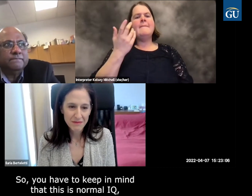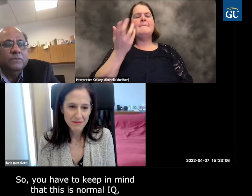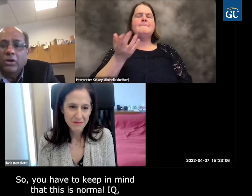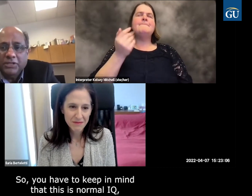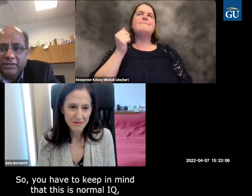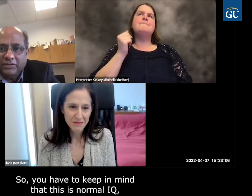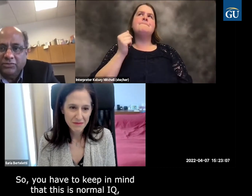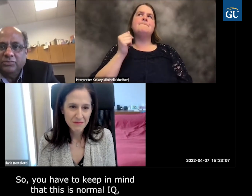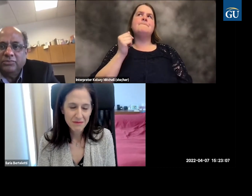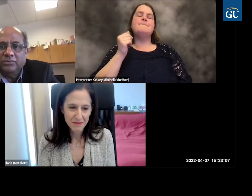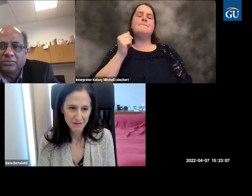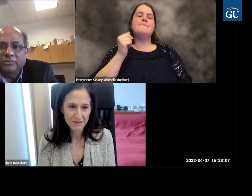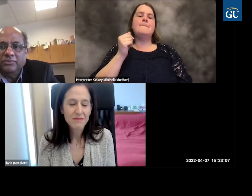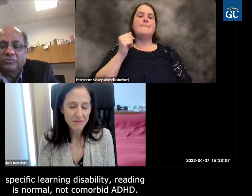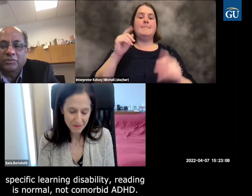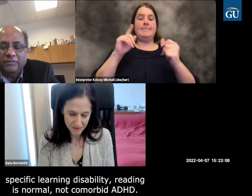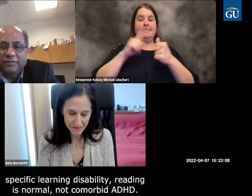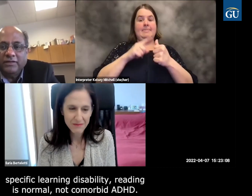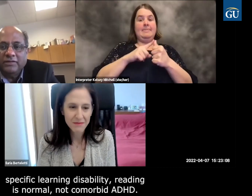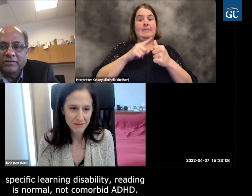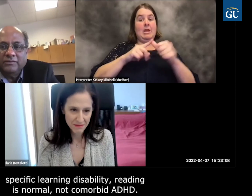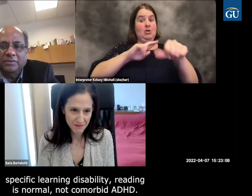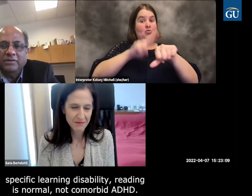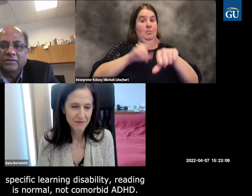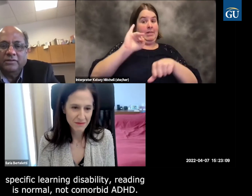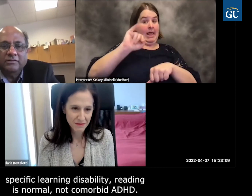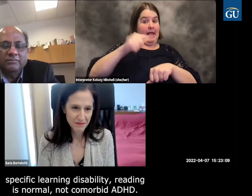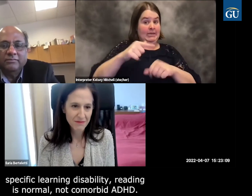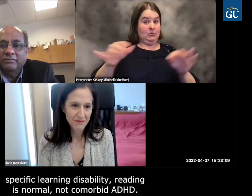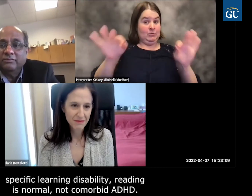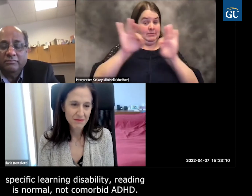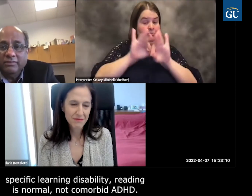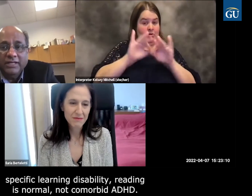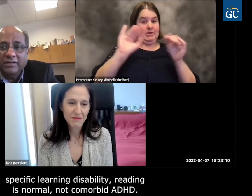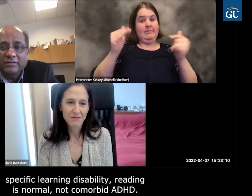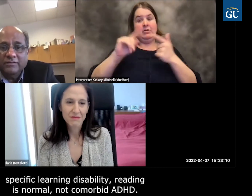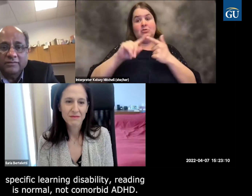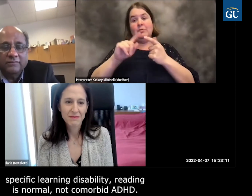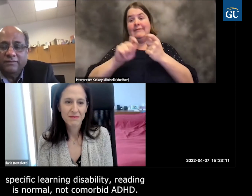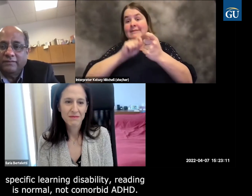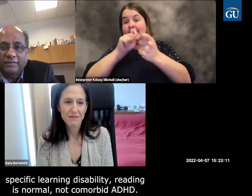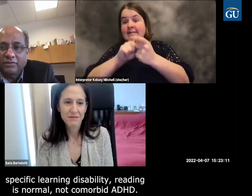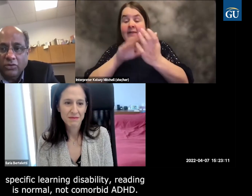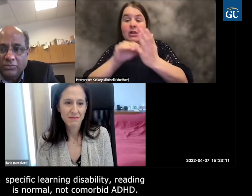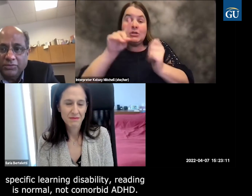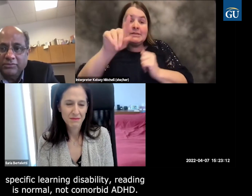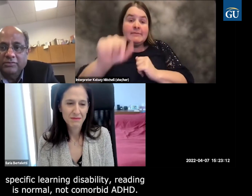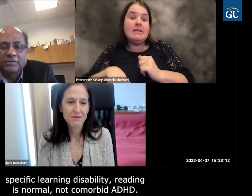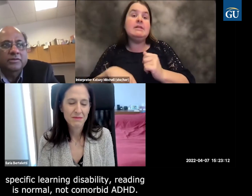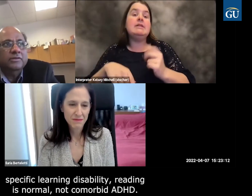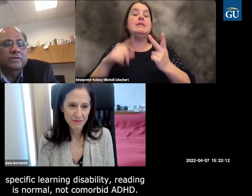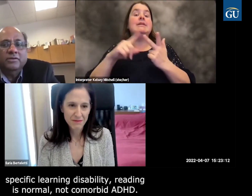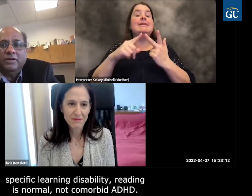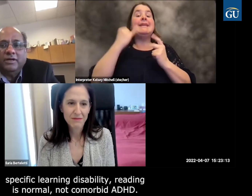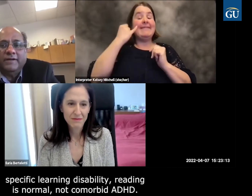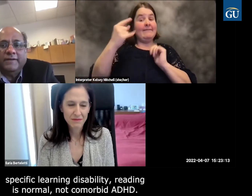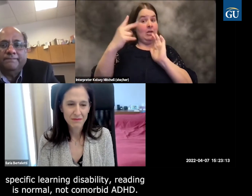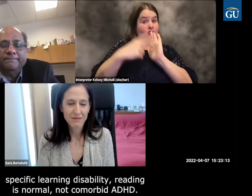normal iq specific learning disability reading is